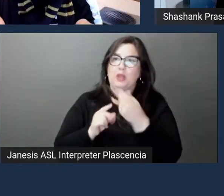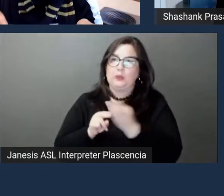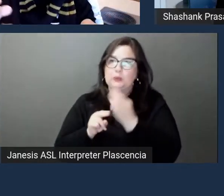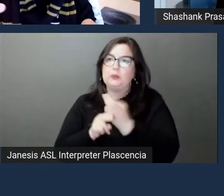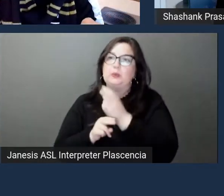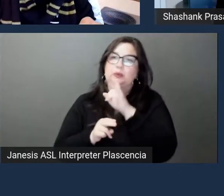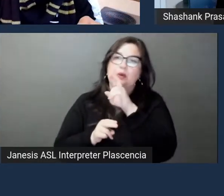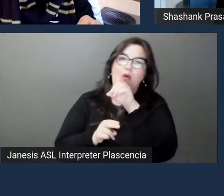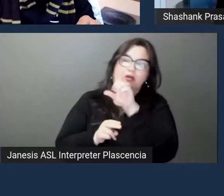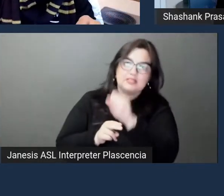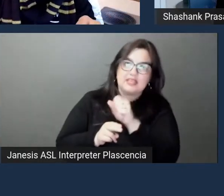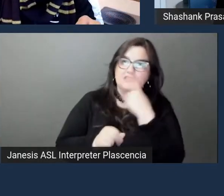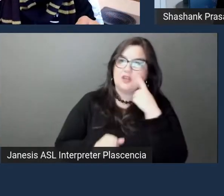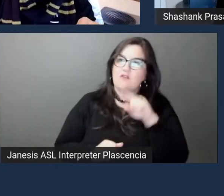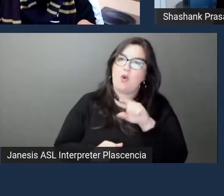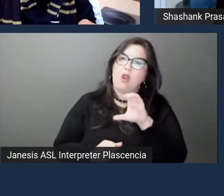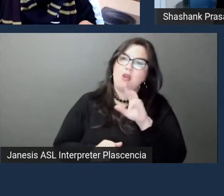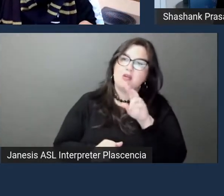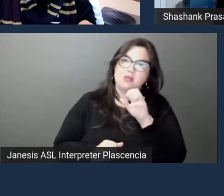or just solely just installing on EC tool.